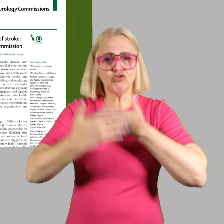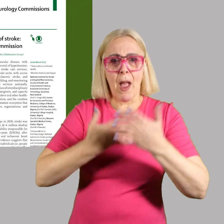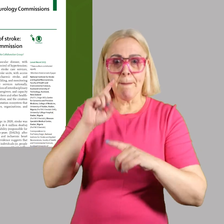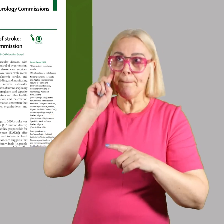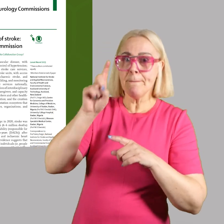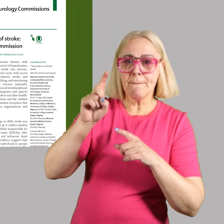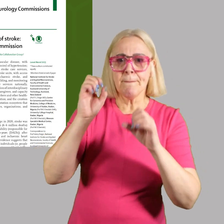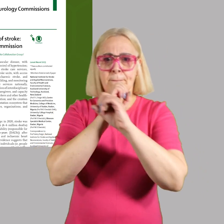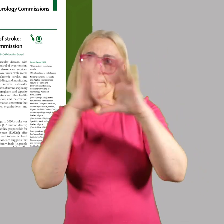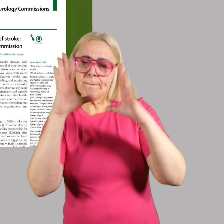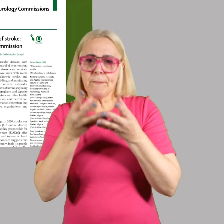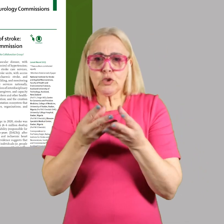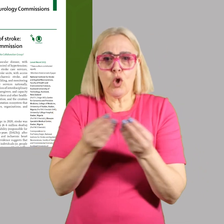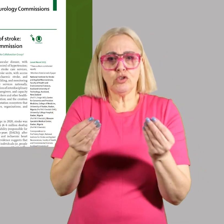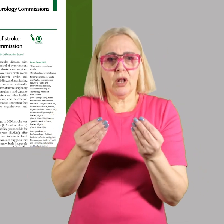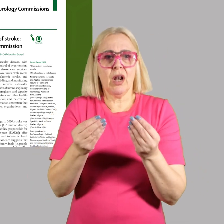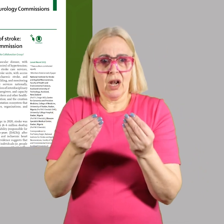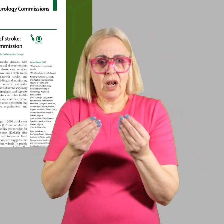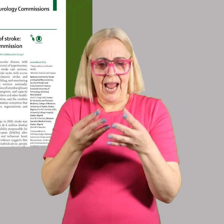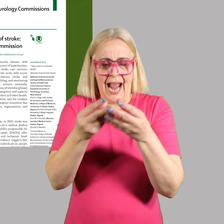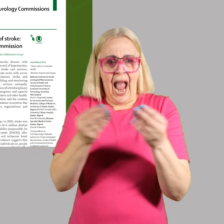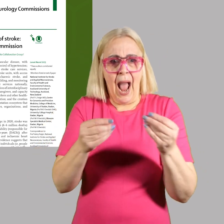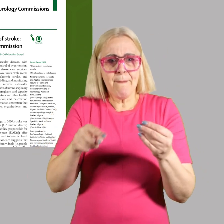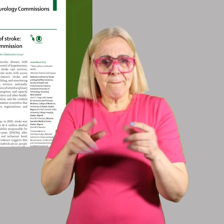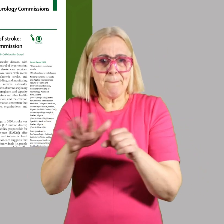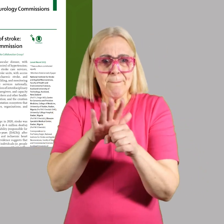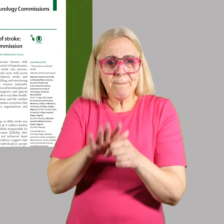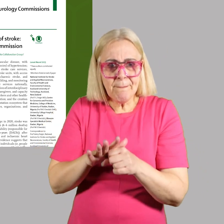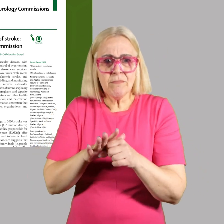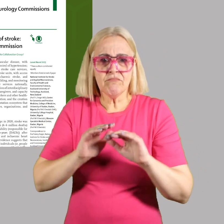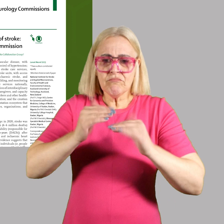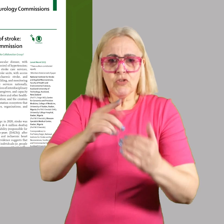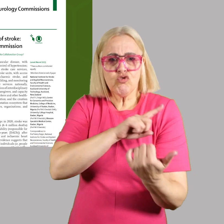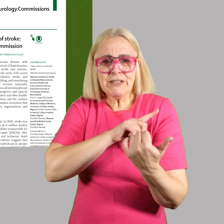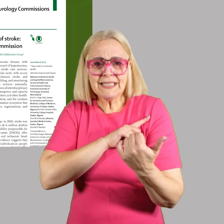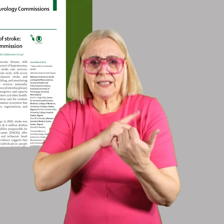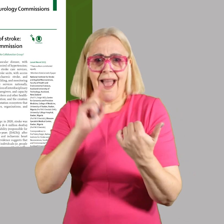showing good examples of success, describing innovative and pragmatic solutions to fill